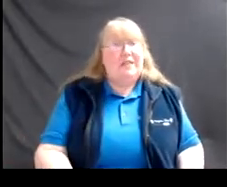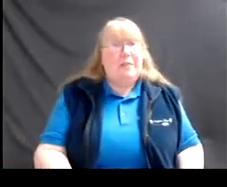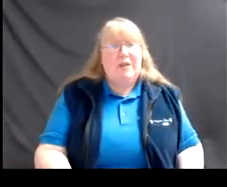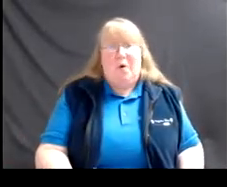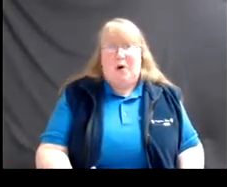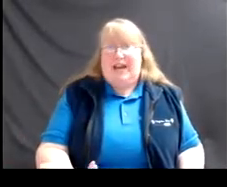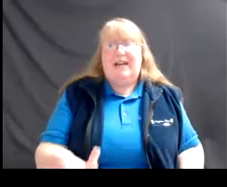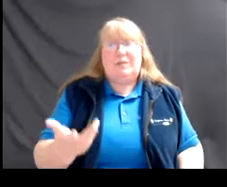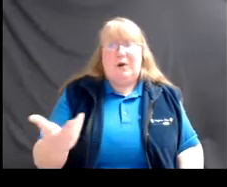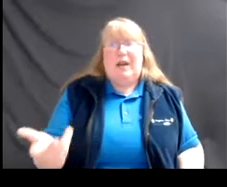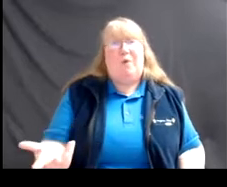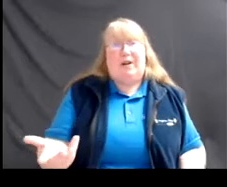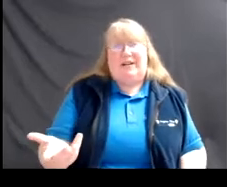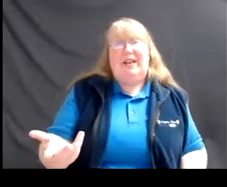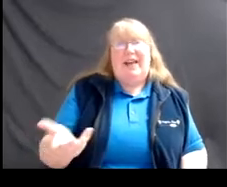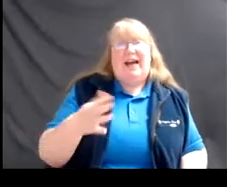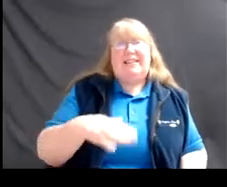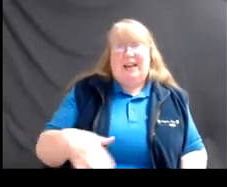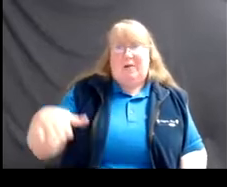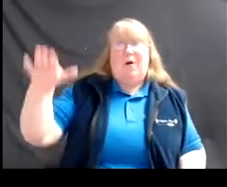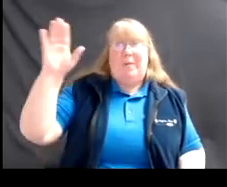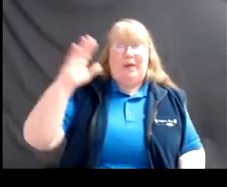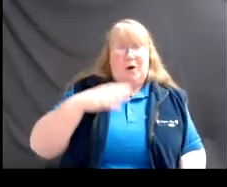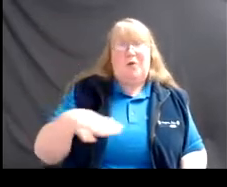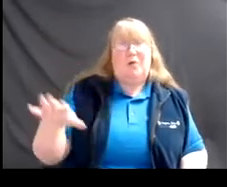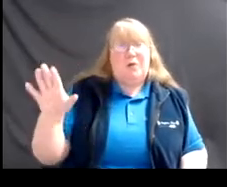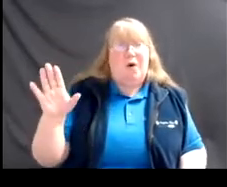up in the morning is pretty important as they grow up and go through school.